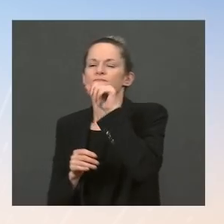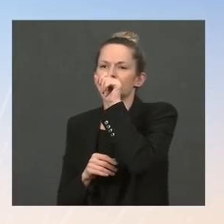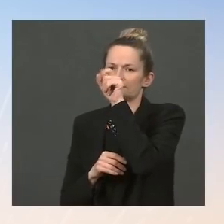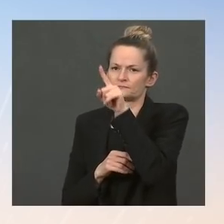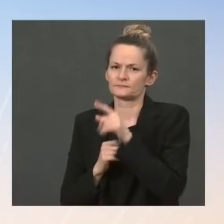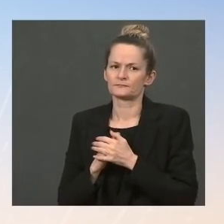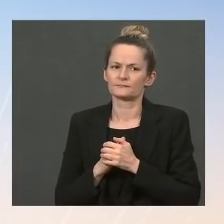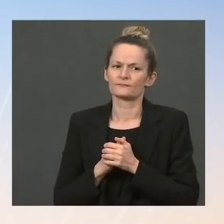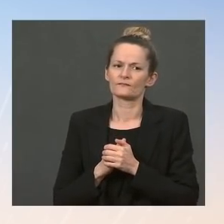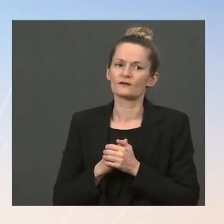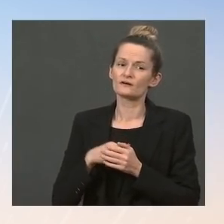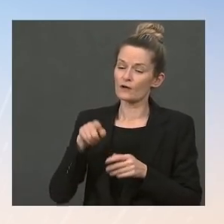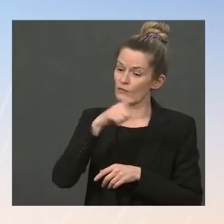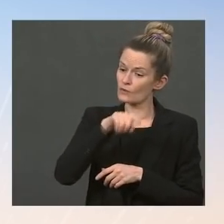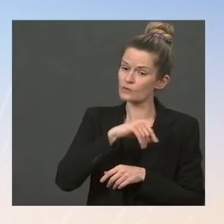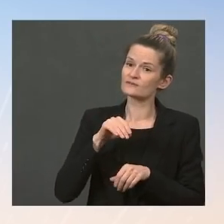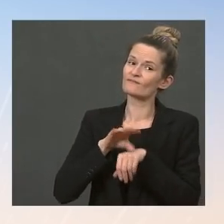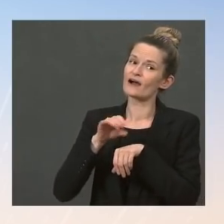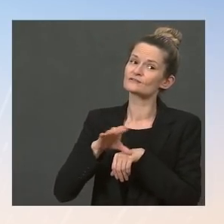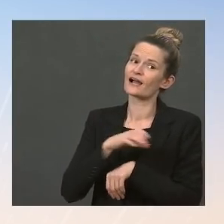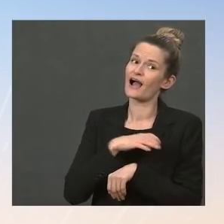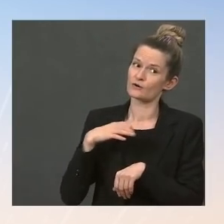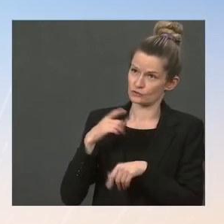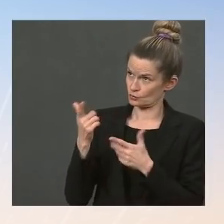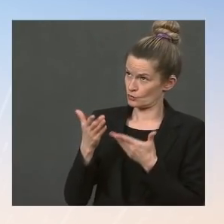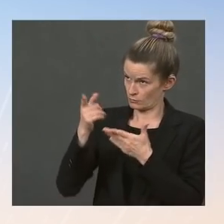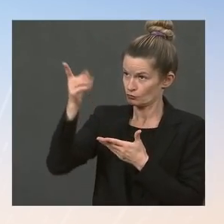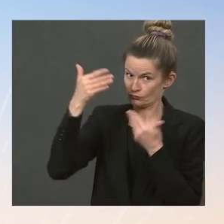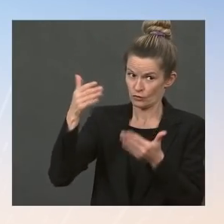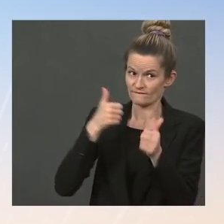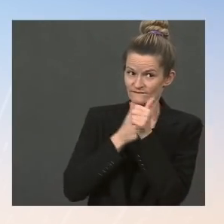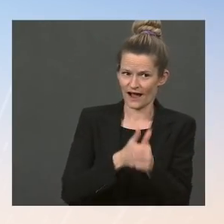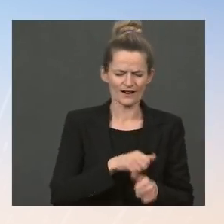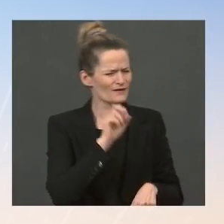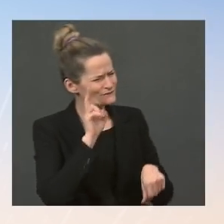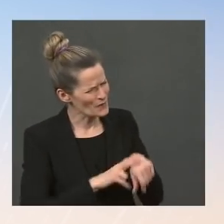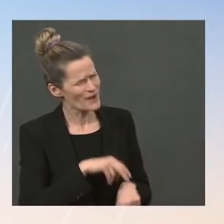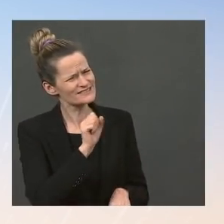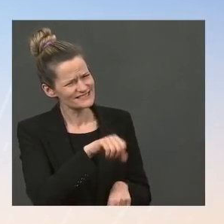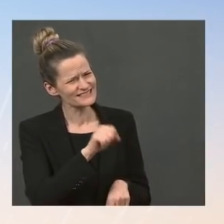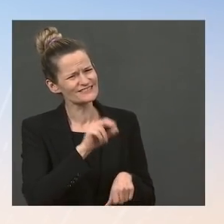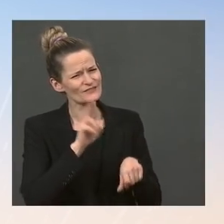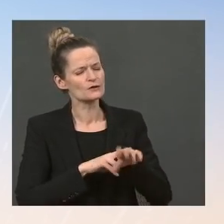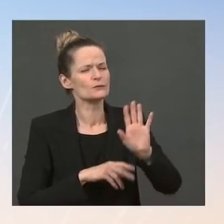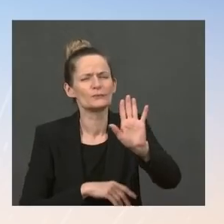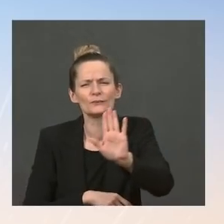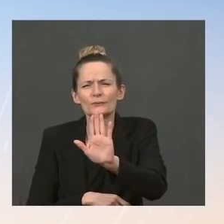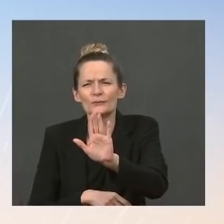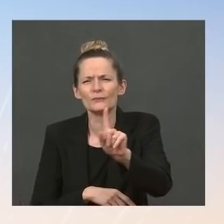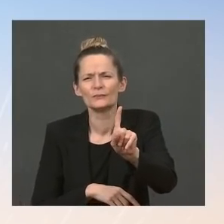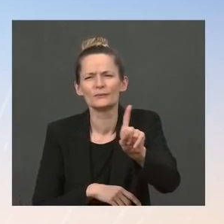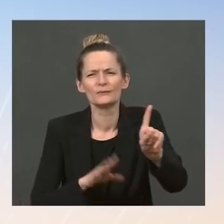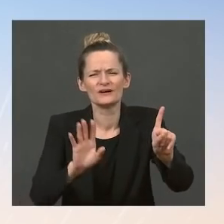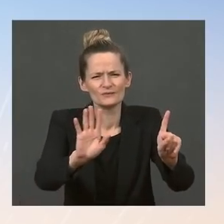Ms. Psaki: Yeah. Yes, of course. The Press: Okay. >> Ms. Psaki: Go ahead. The Press: But, Jen, on that, though -- a follow-up on that -- Ms. Psaki: I'll go to you next, Emerald. Go ahead. >> The Press: Thank you. I have one quick follow-up on the booster --